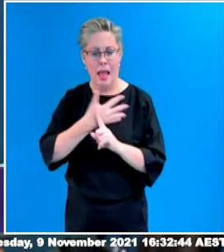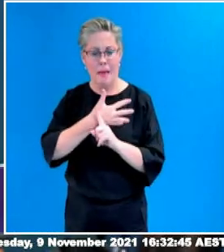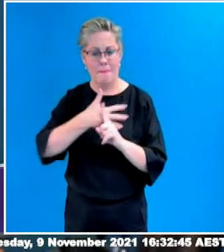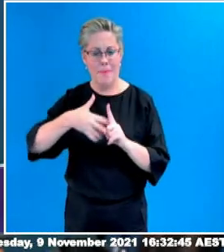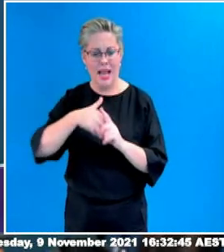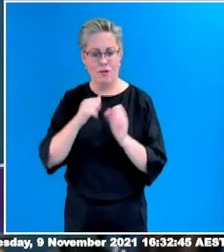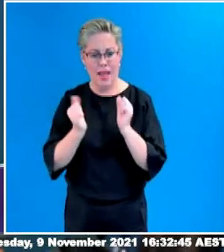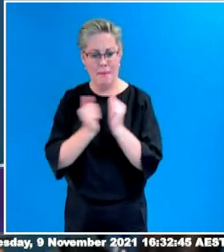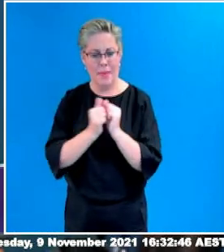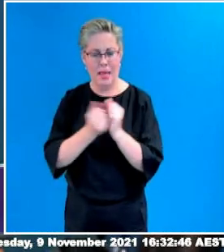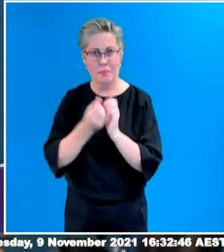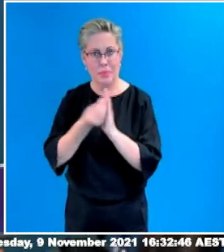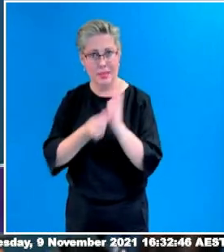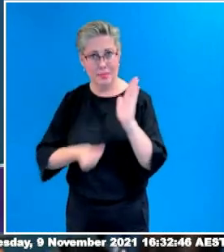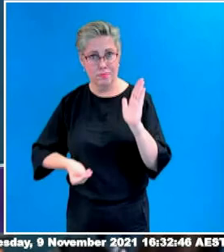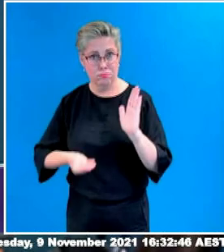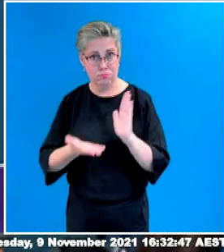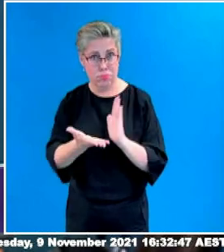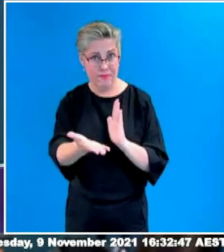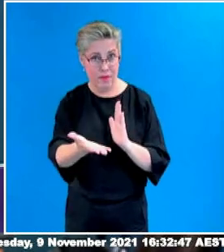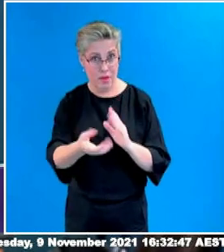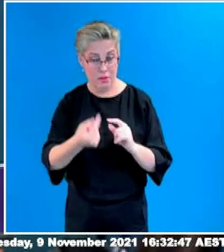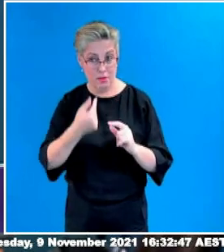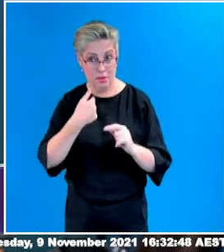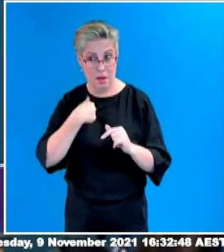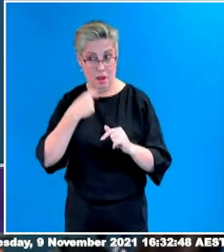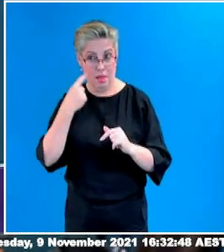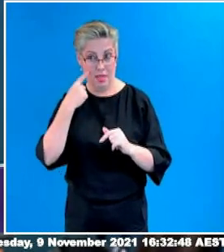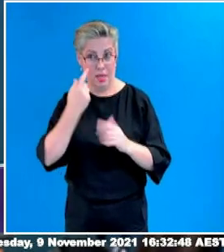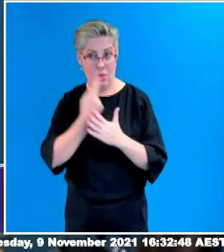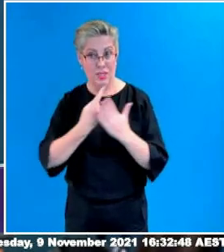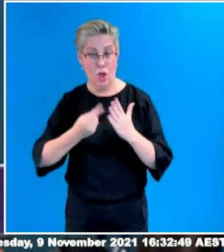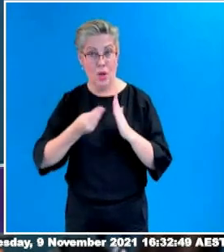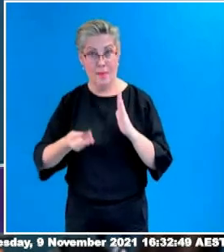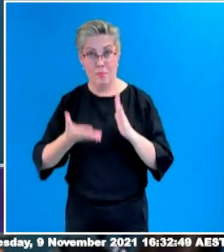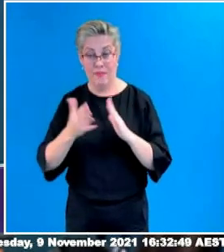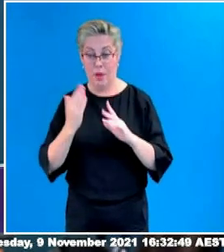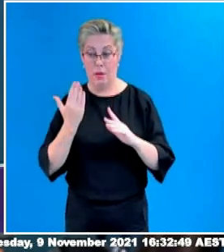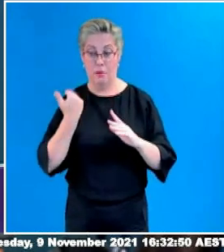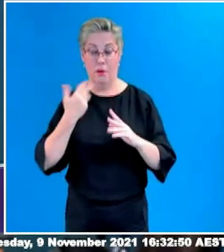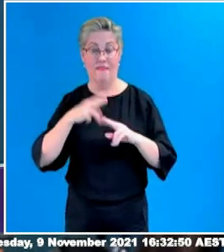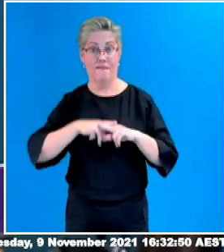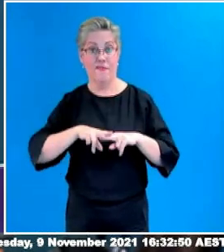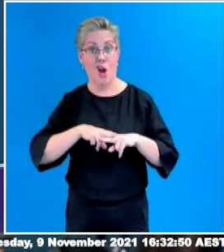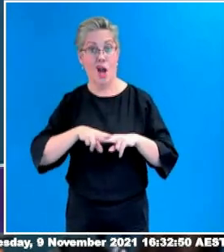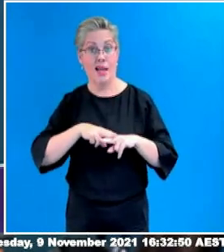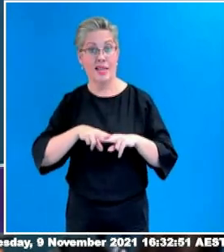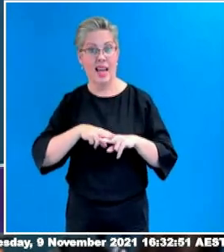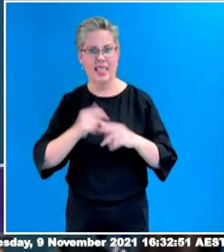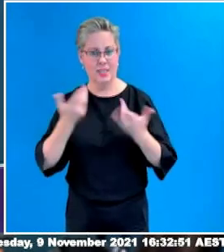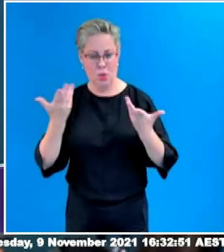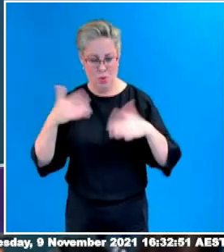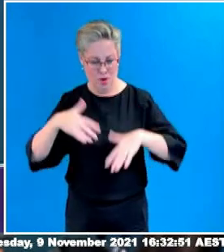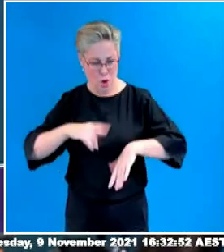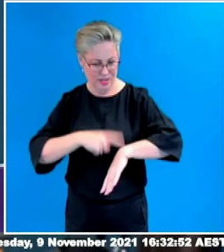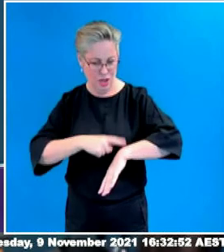to the parties. I'm pointing out it was only provided on Friday, so we have not had a lot of time to absorb it.